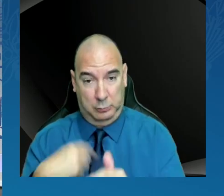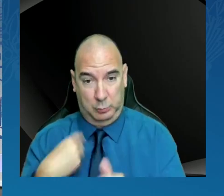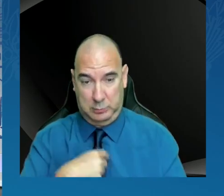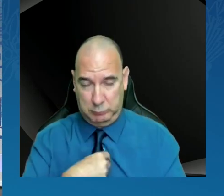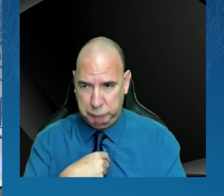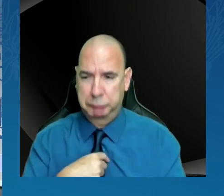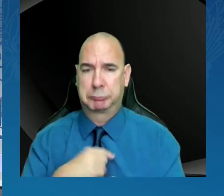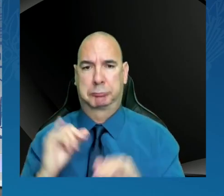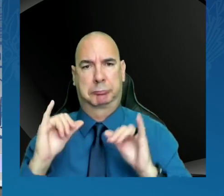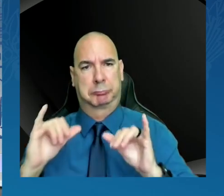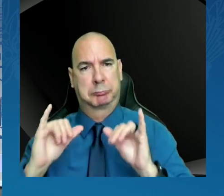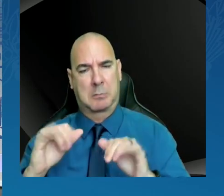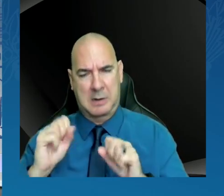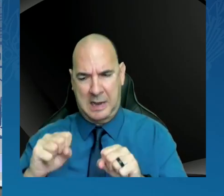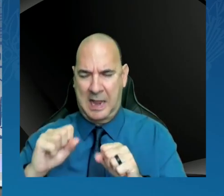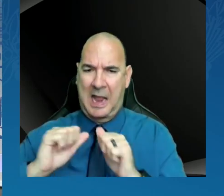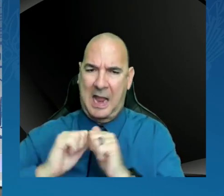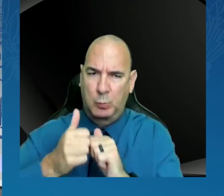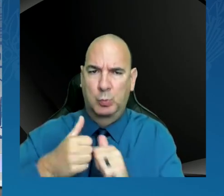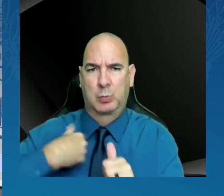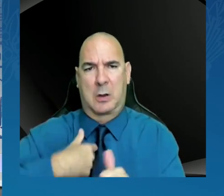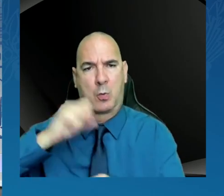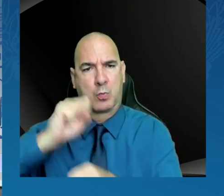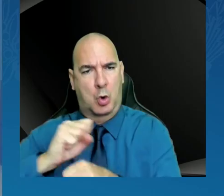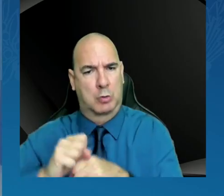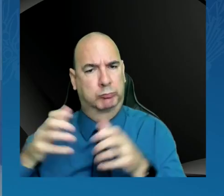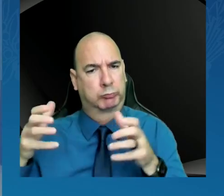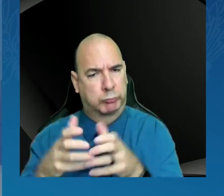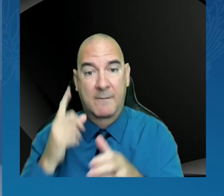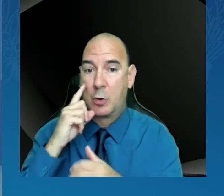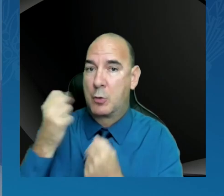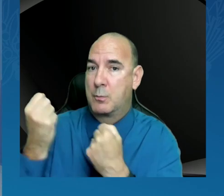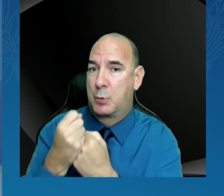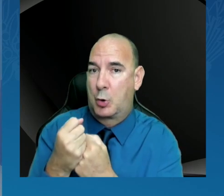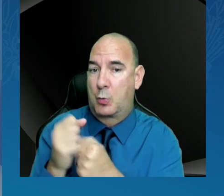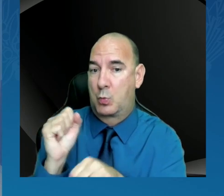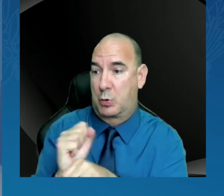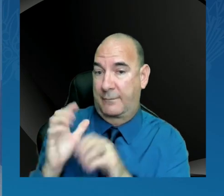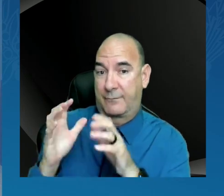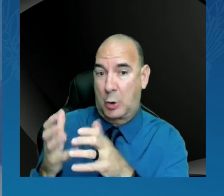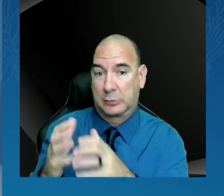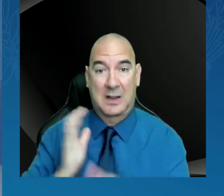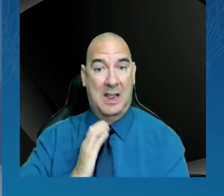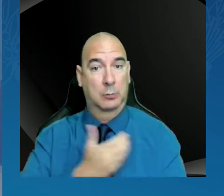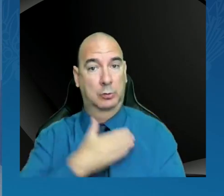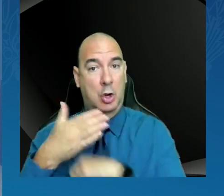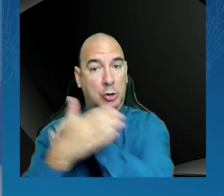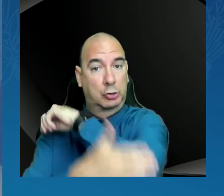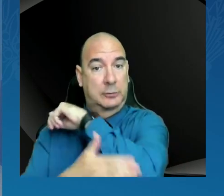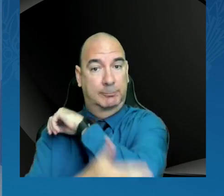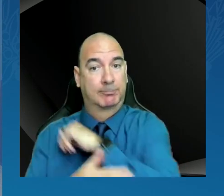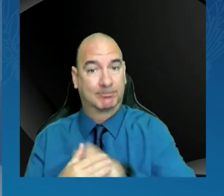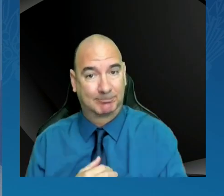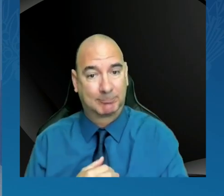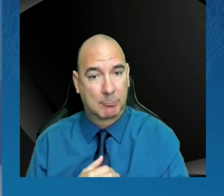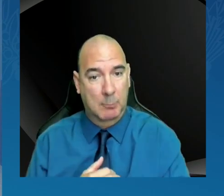on behalf of the working people of our nation. I have seen firsthand how much is possible